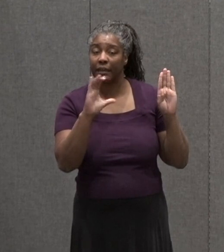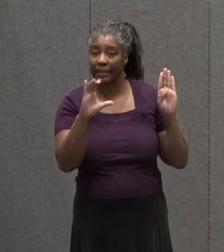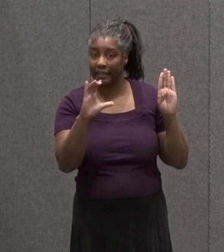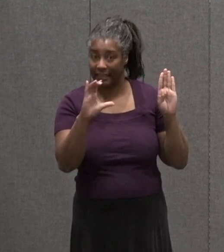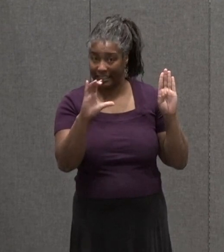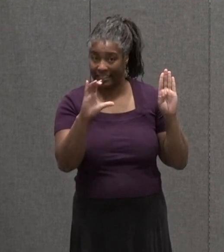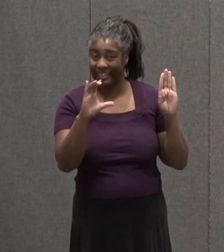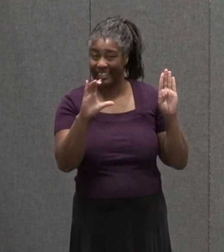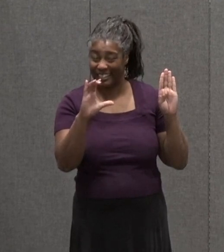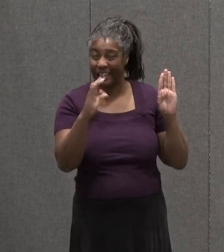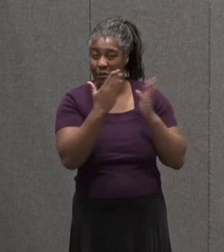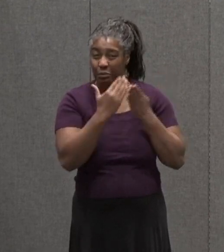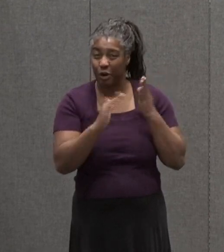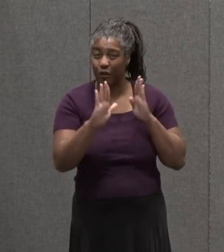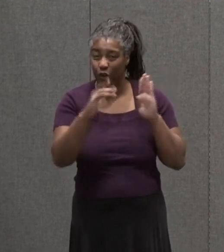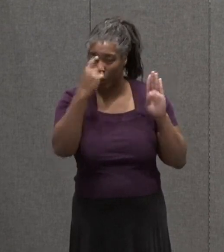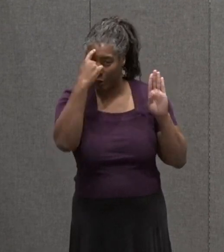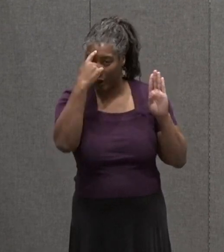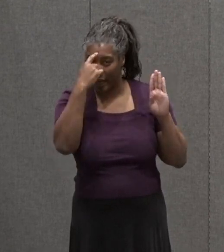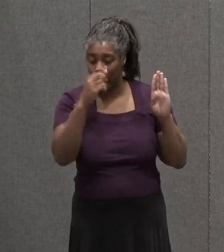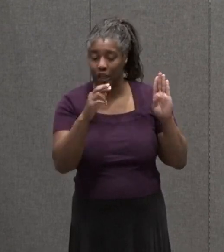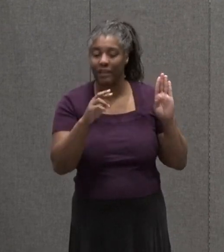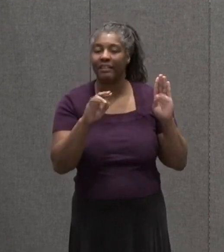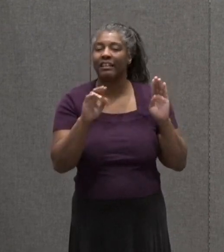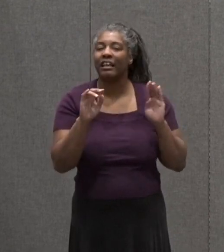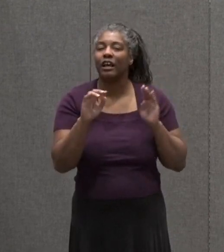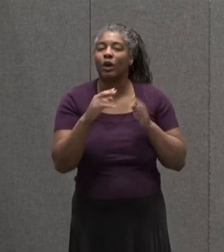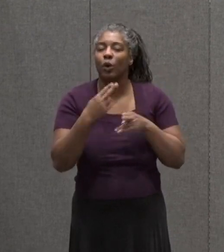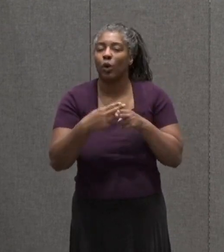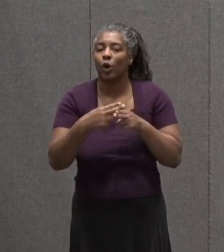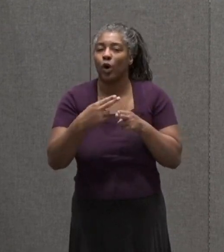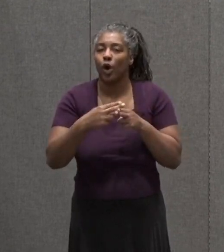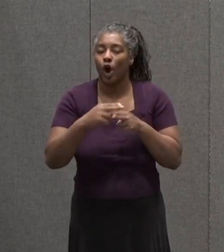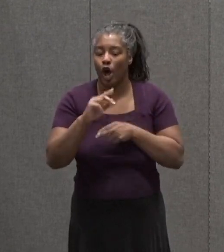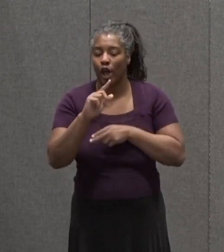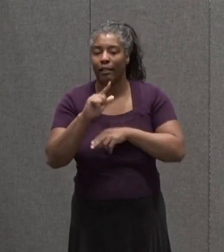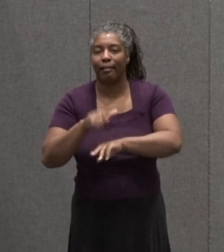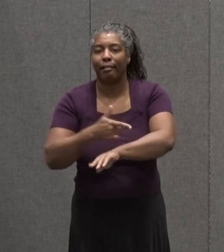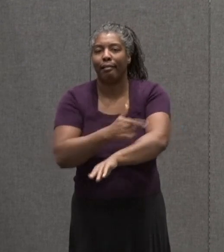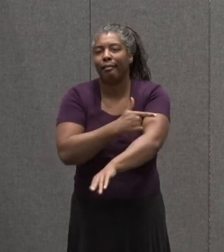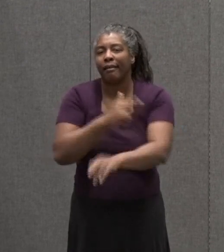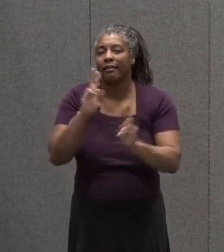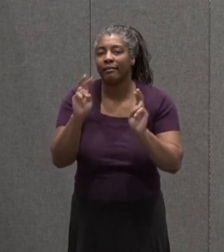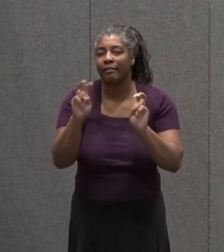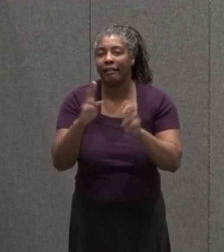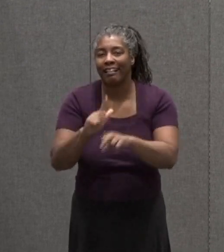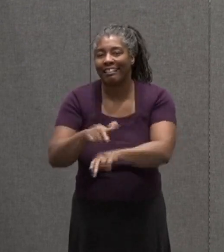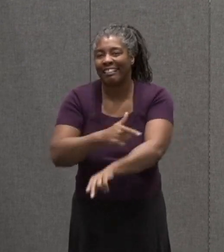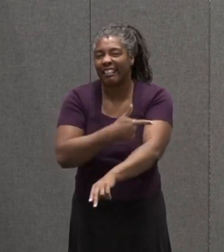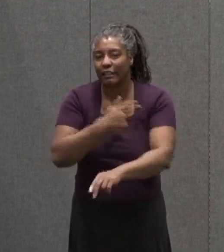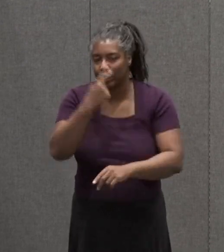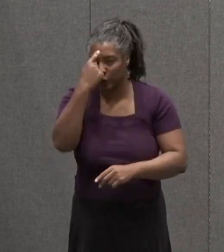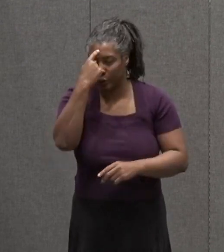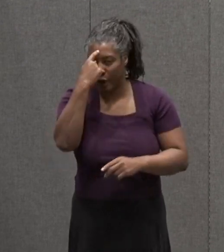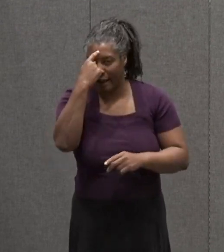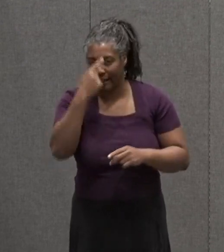This is what we call reptilian brain or what I call lizard brain. This part of the brain is always scanning